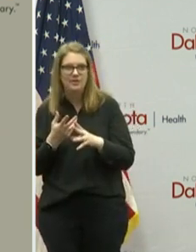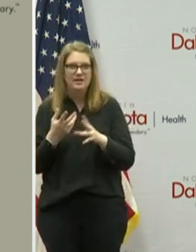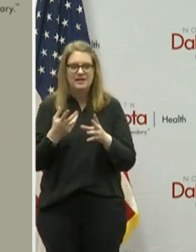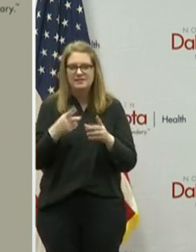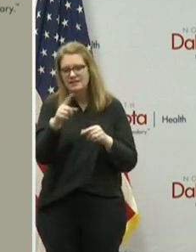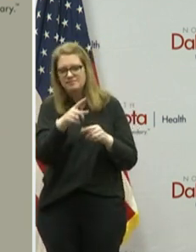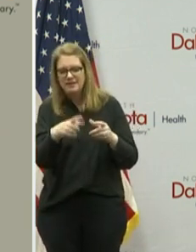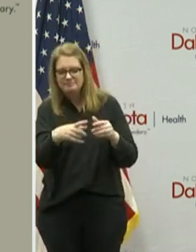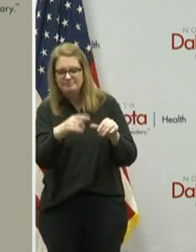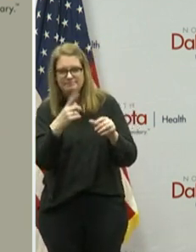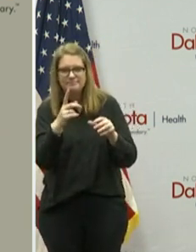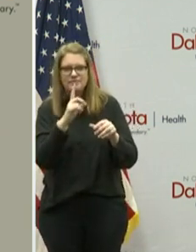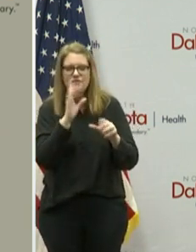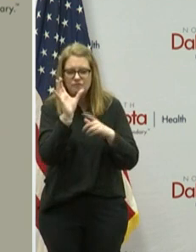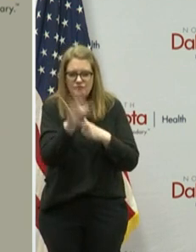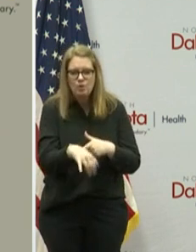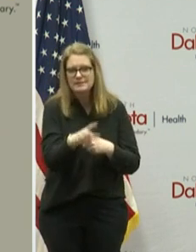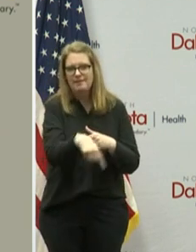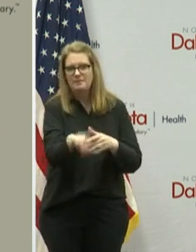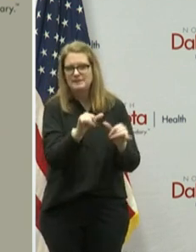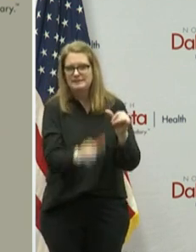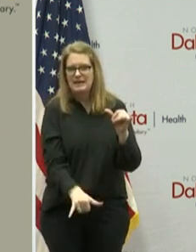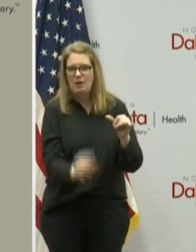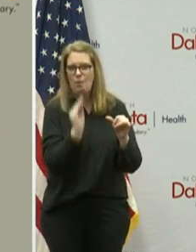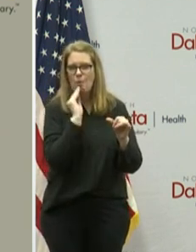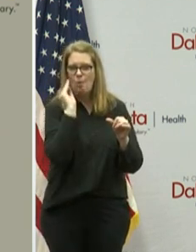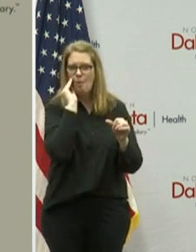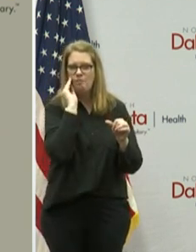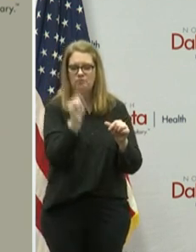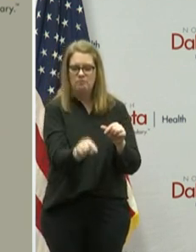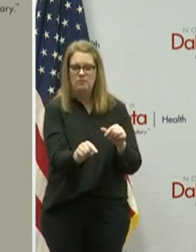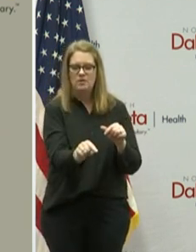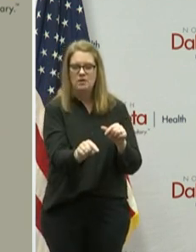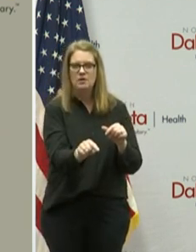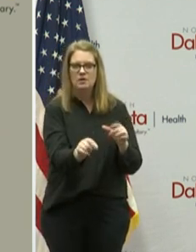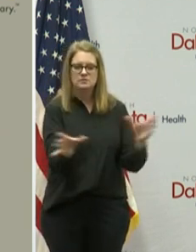GET TO PEOPLE THAT HAVE INCOVERED POSITIVES THAT ASYMPTOMATIC OR PRESYMPTOMATIC